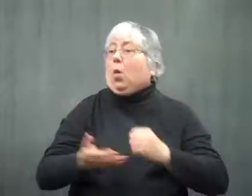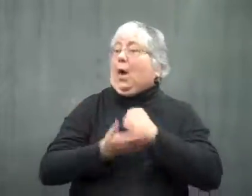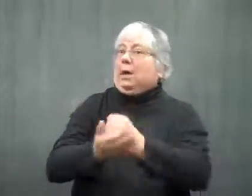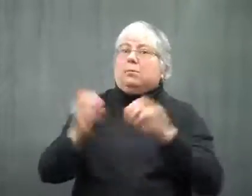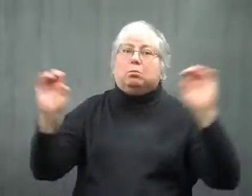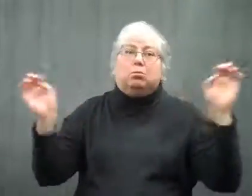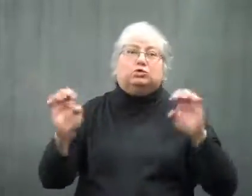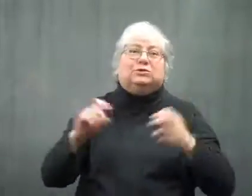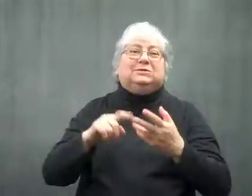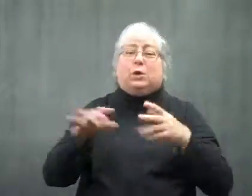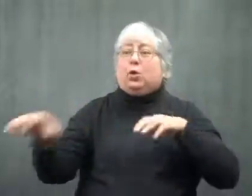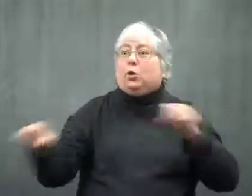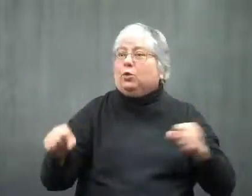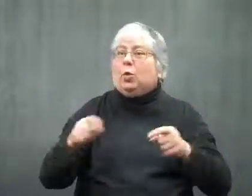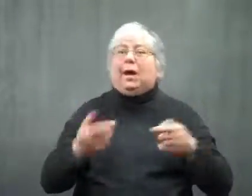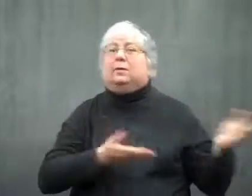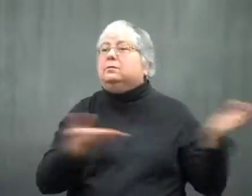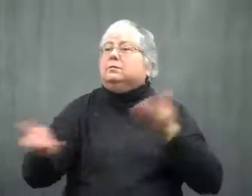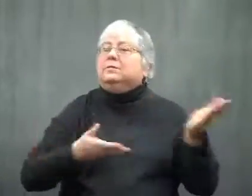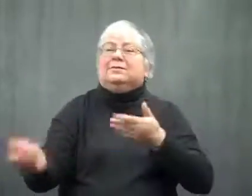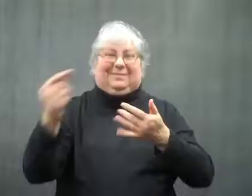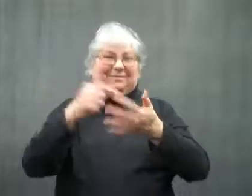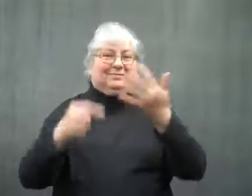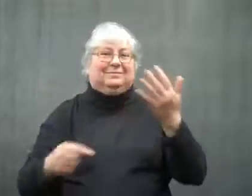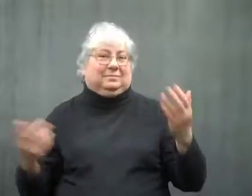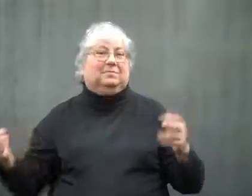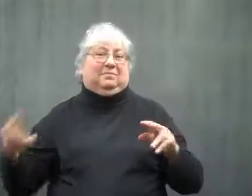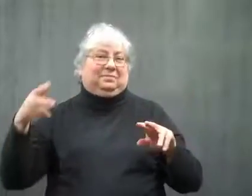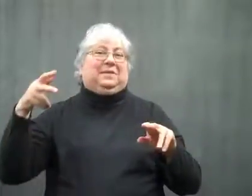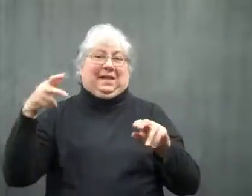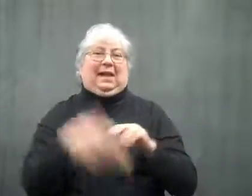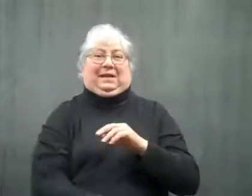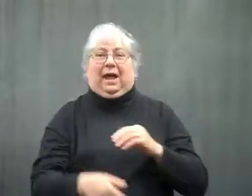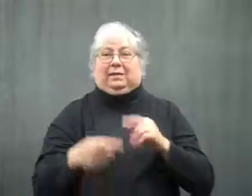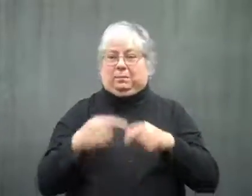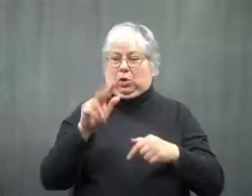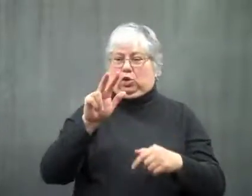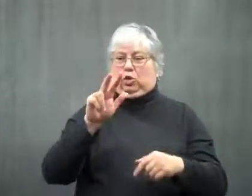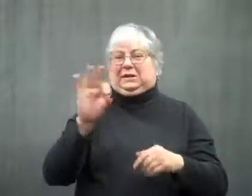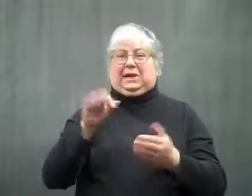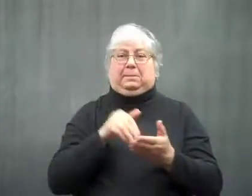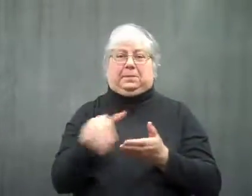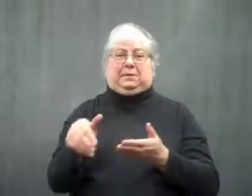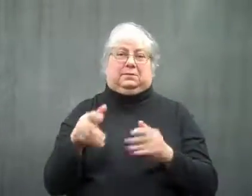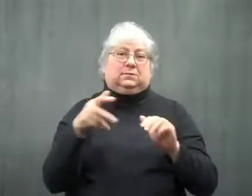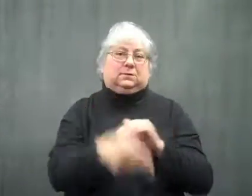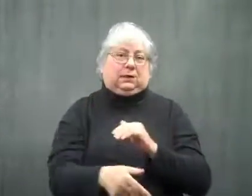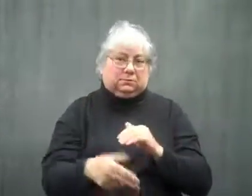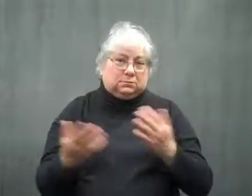It also provides aid for emergencies such as earthquakes. That funding was cut by $39 million.